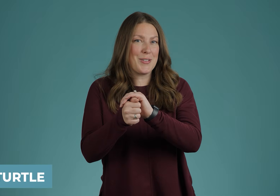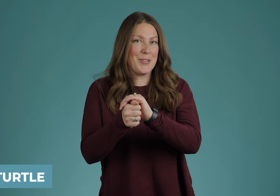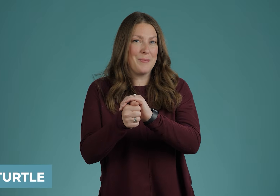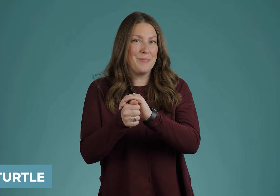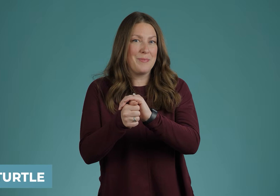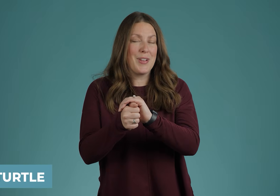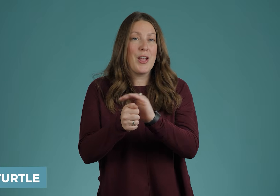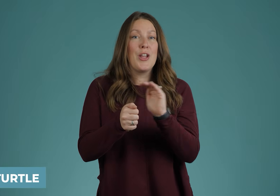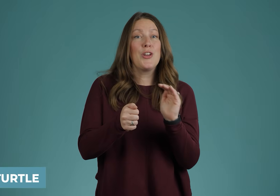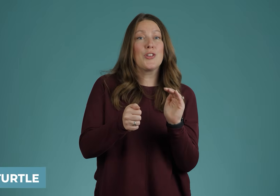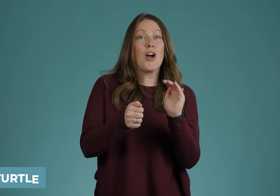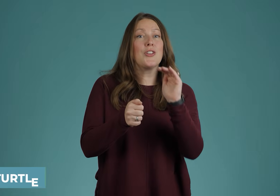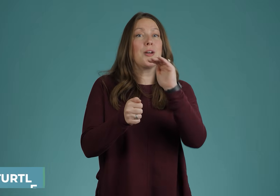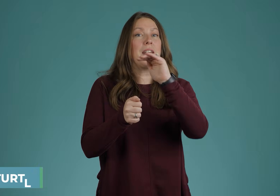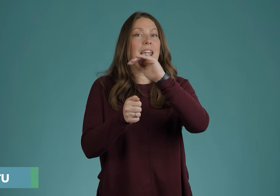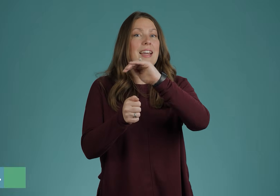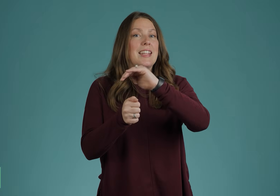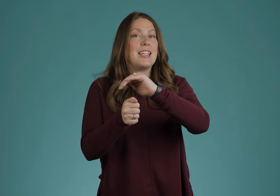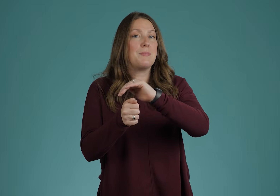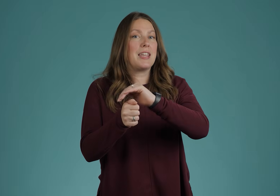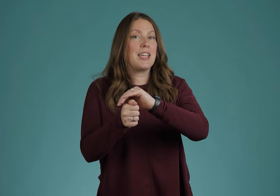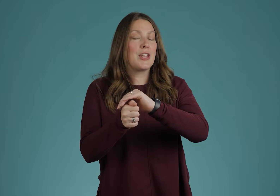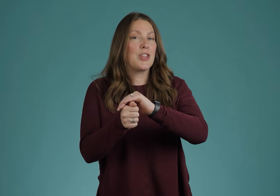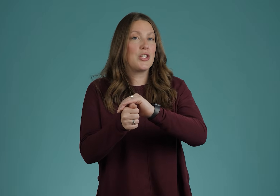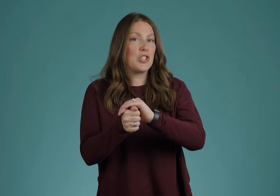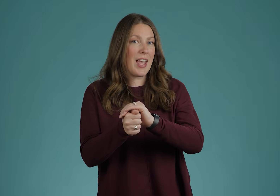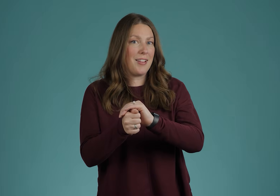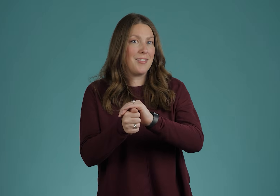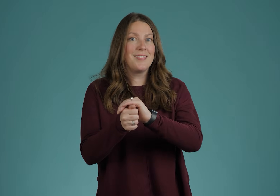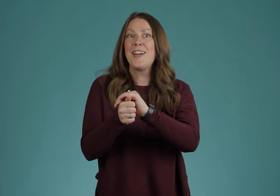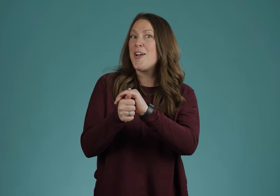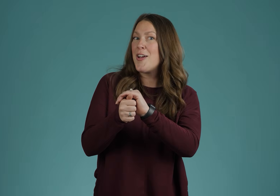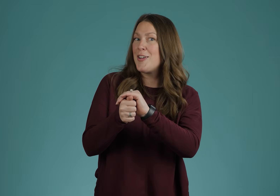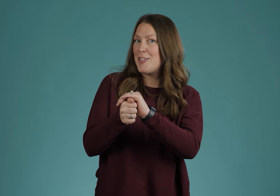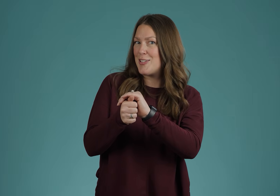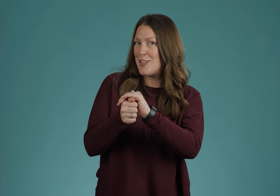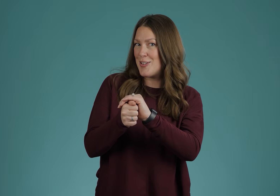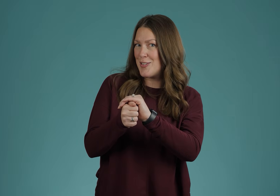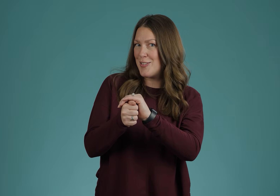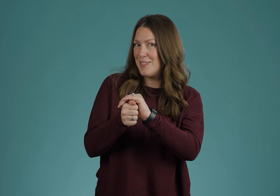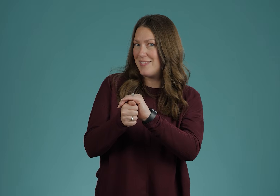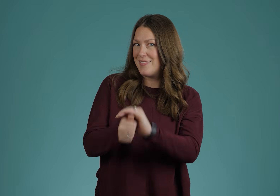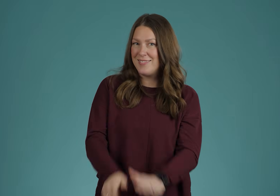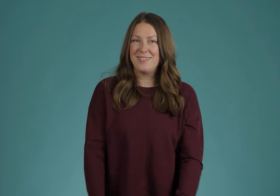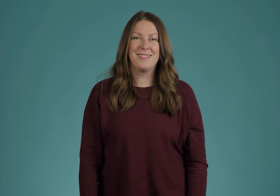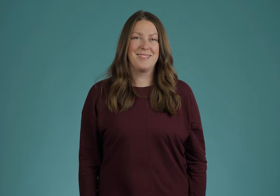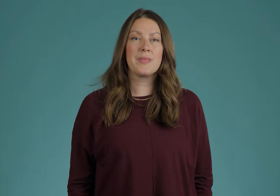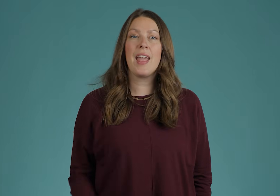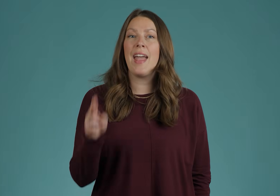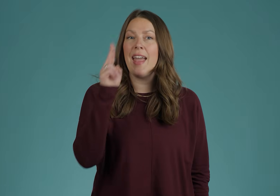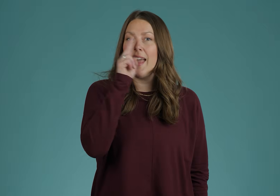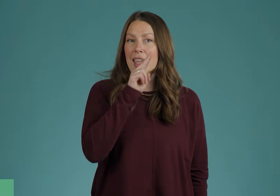Turtle. Your non-dominant hand is making